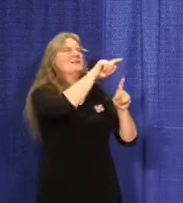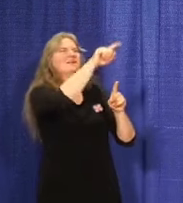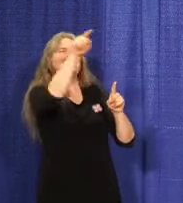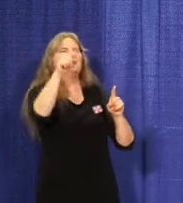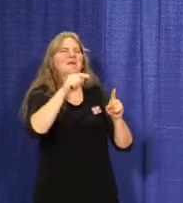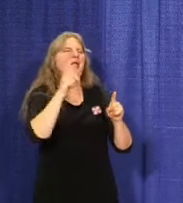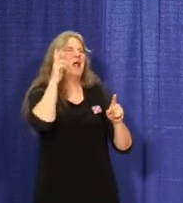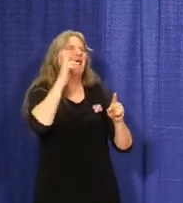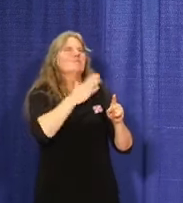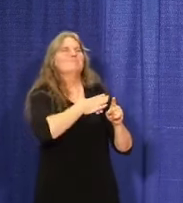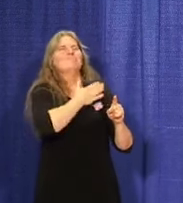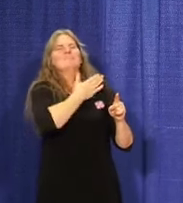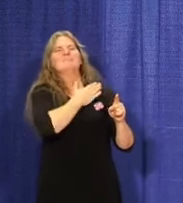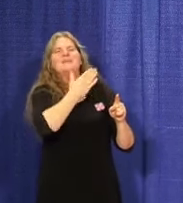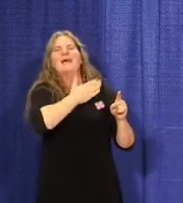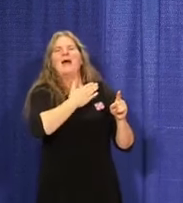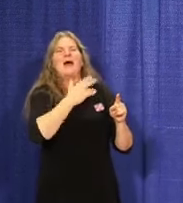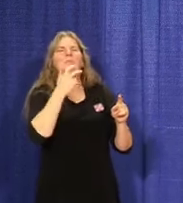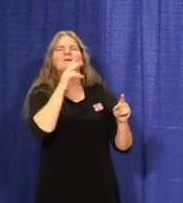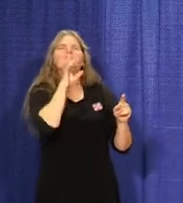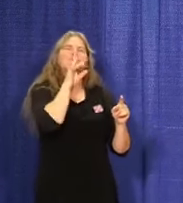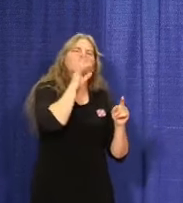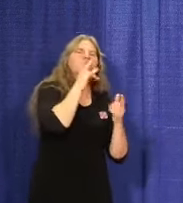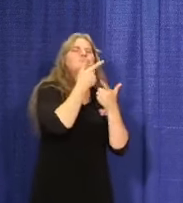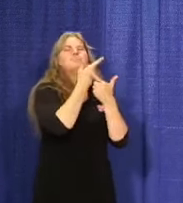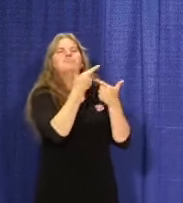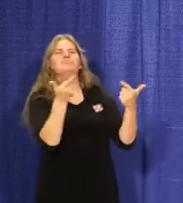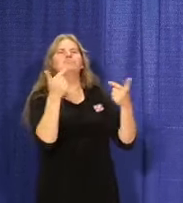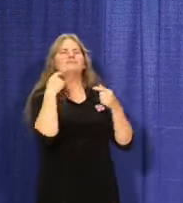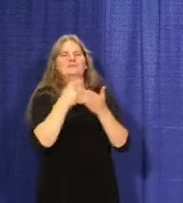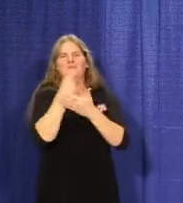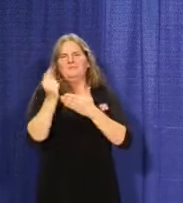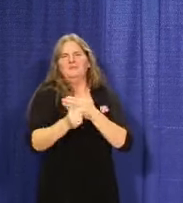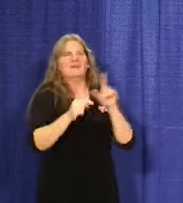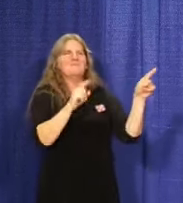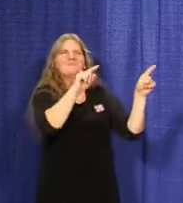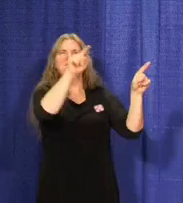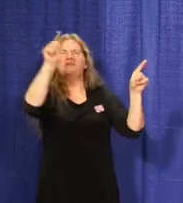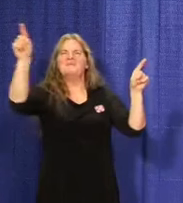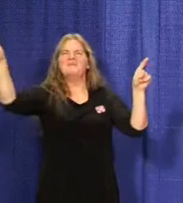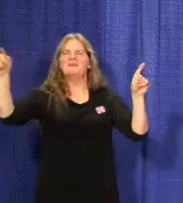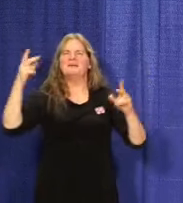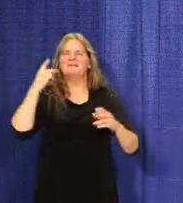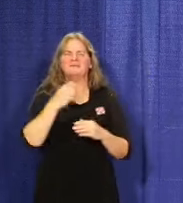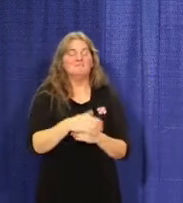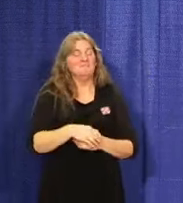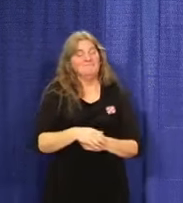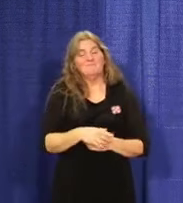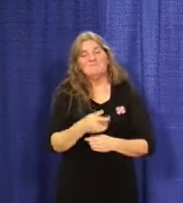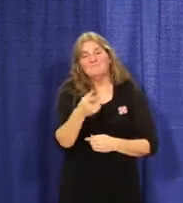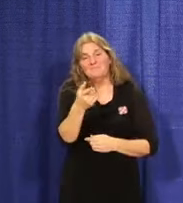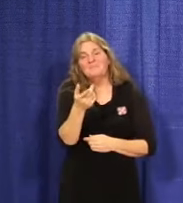beautiful nights that we had over the long weekend. I'm sure everyone would like news following our announcement